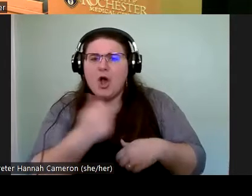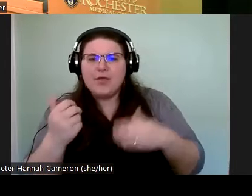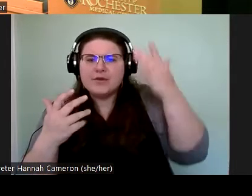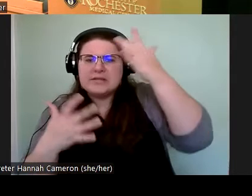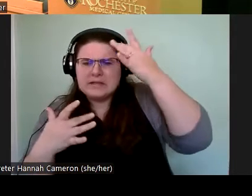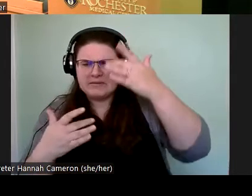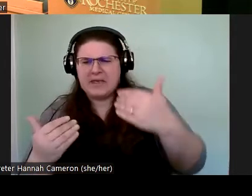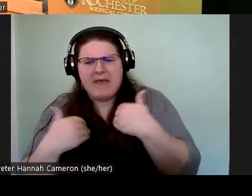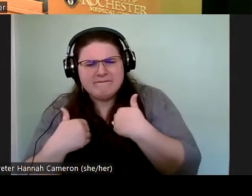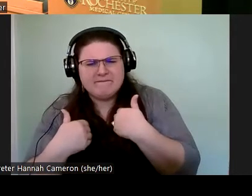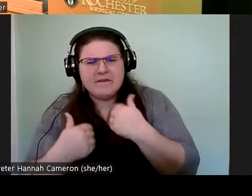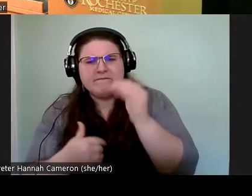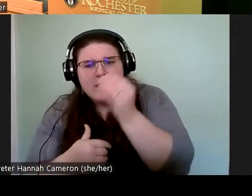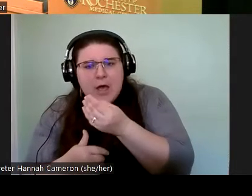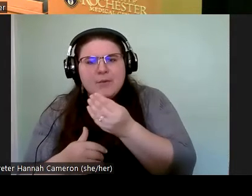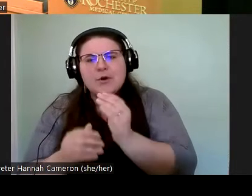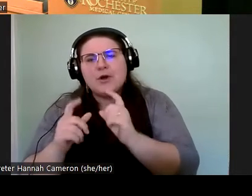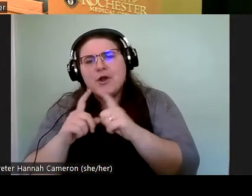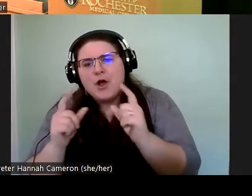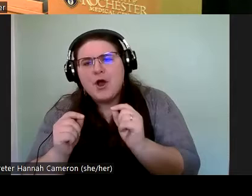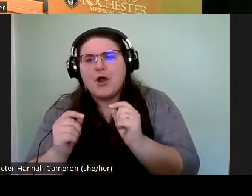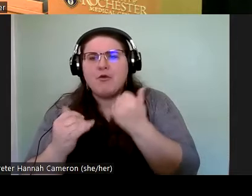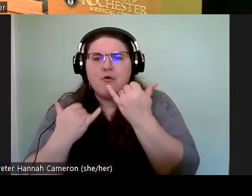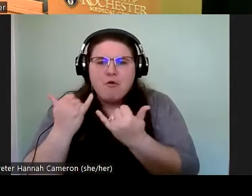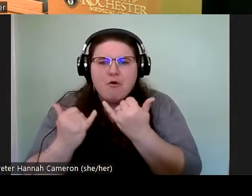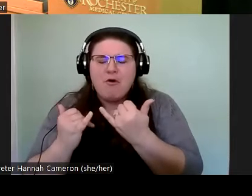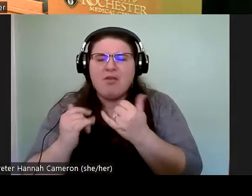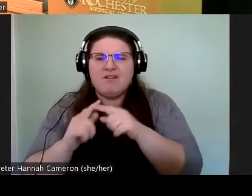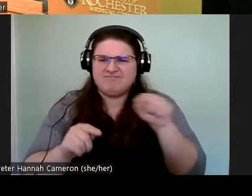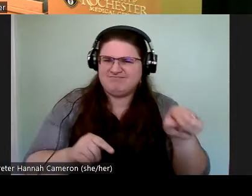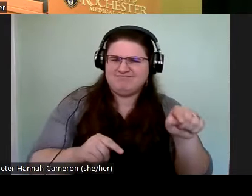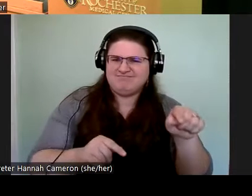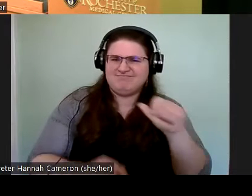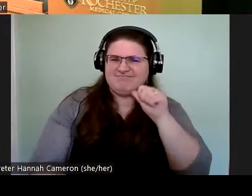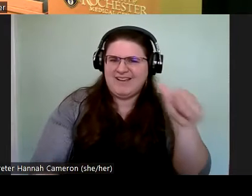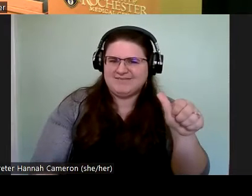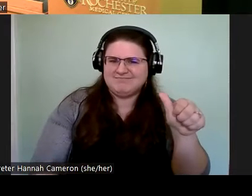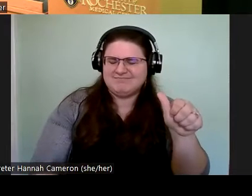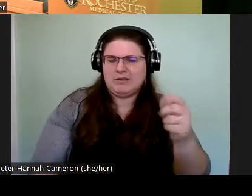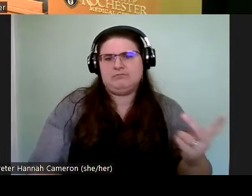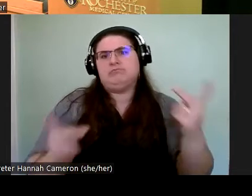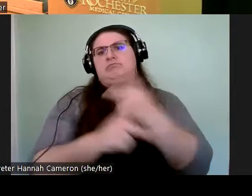further isolates people now I I'm going to go on and on about Hippa but I will at least just